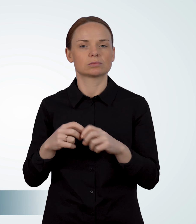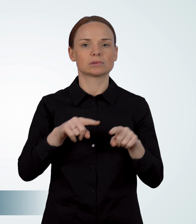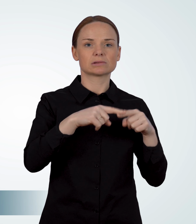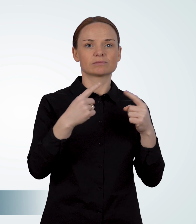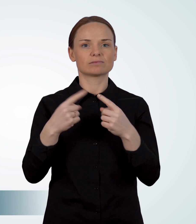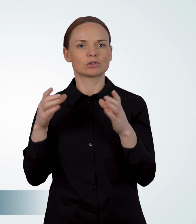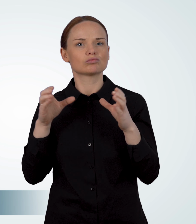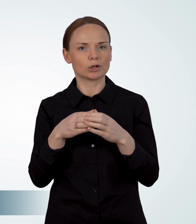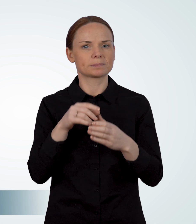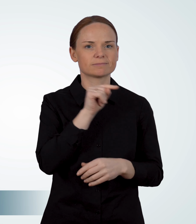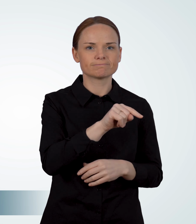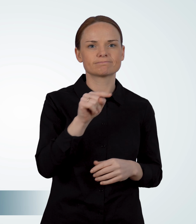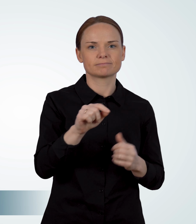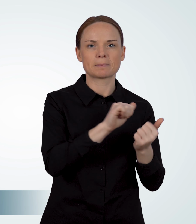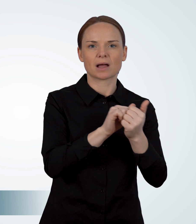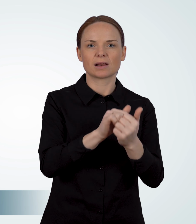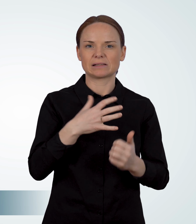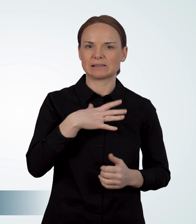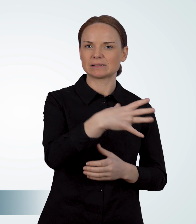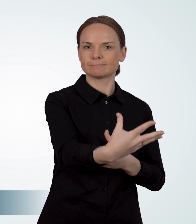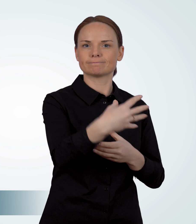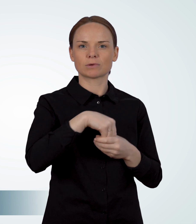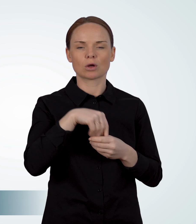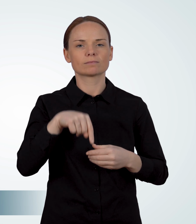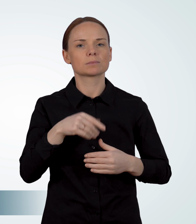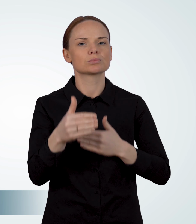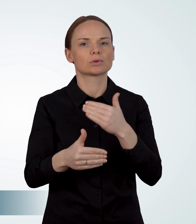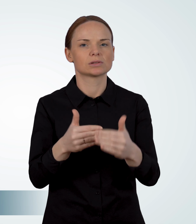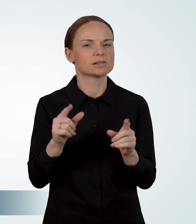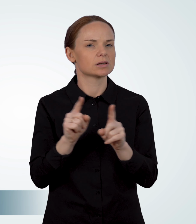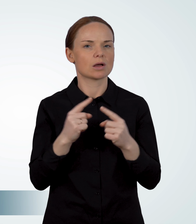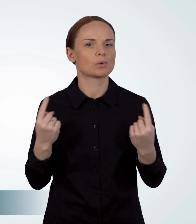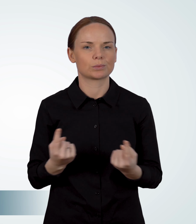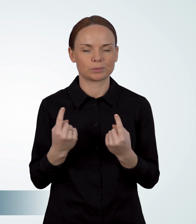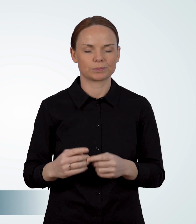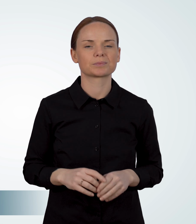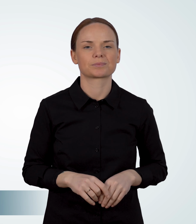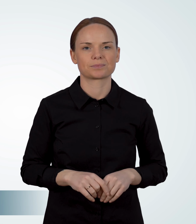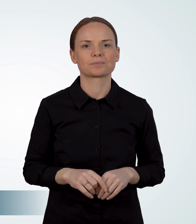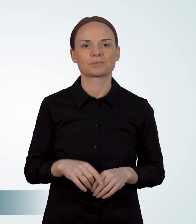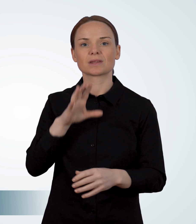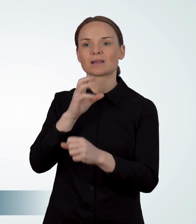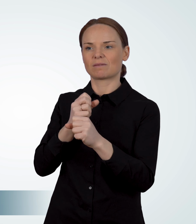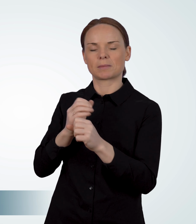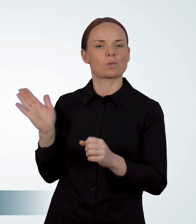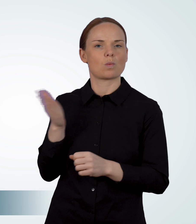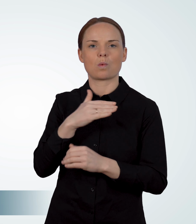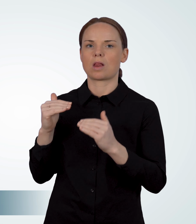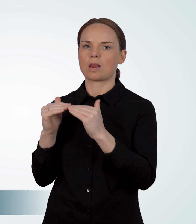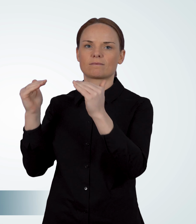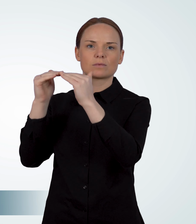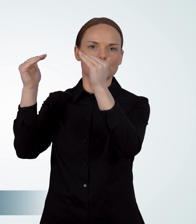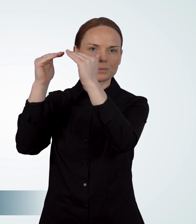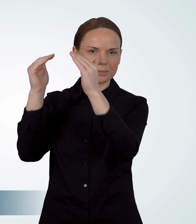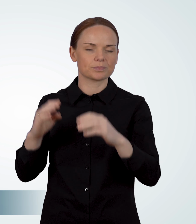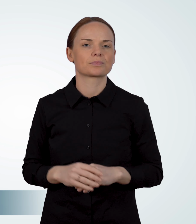A range of sectors and stakeholders will need to be involved, including: • all levels of government